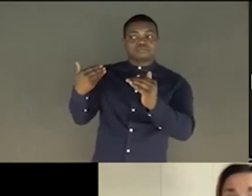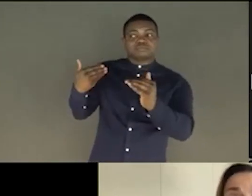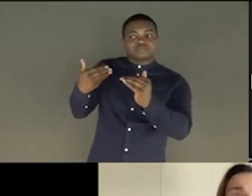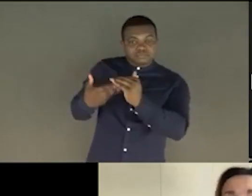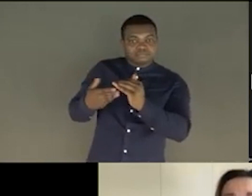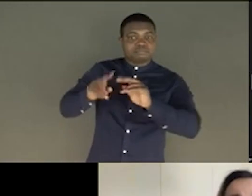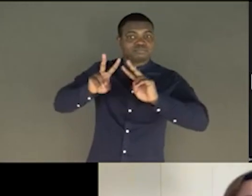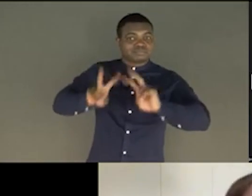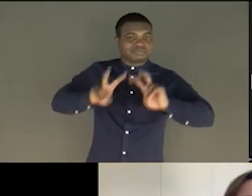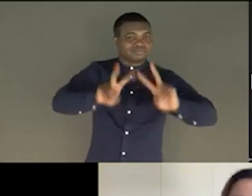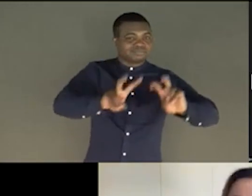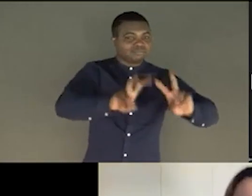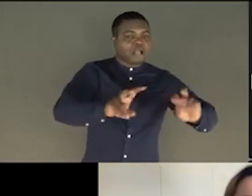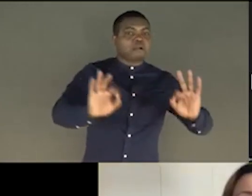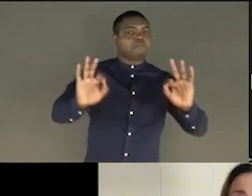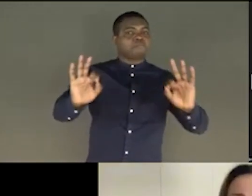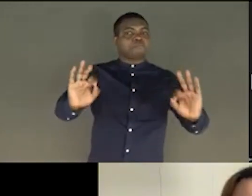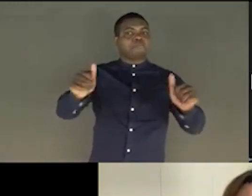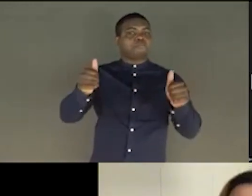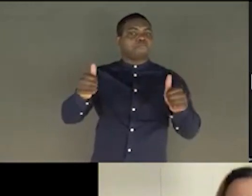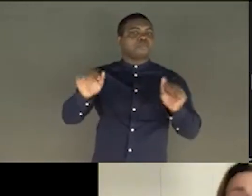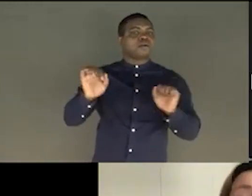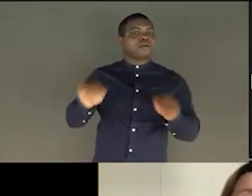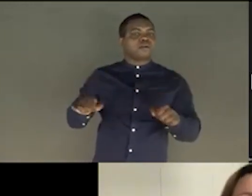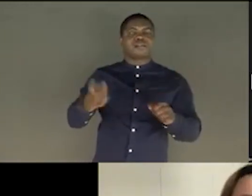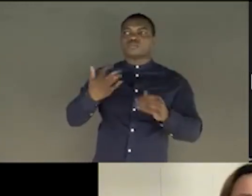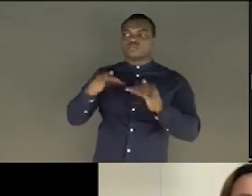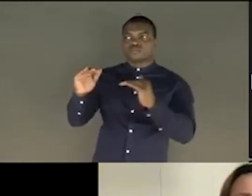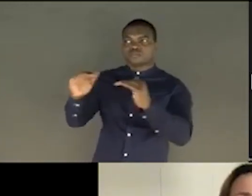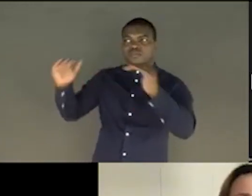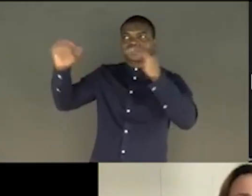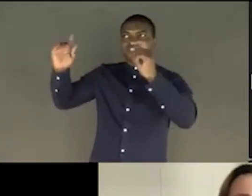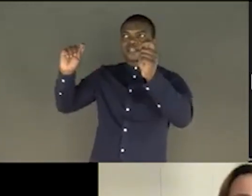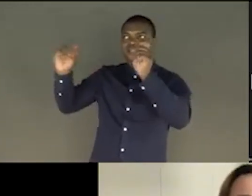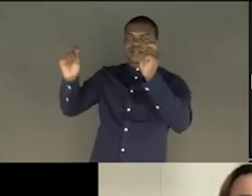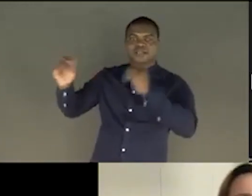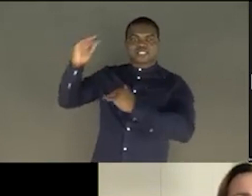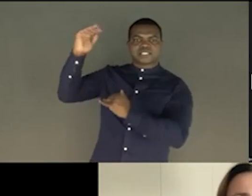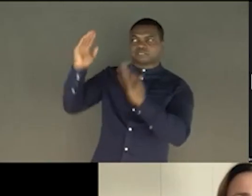the amount of text and information is really huge and then it seems to be kind